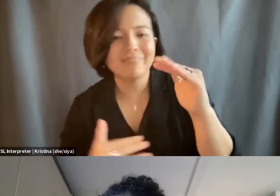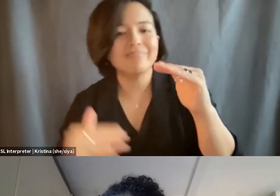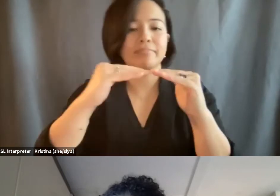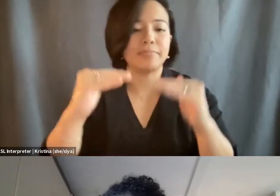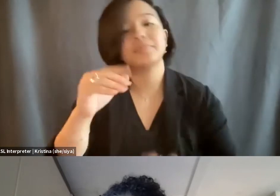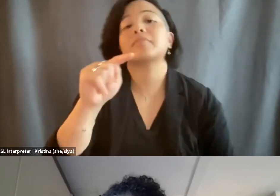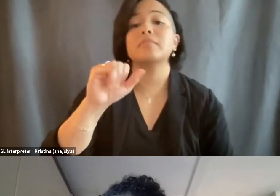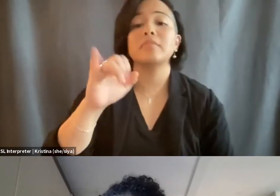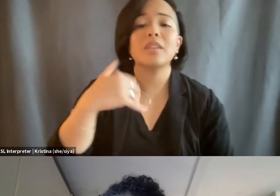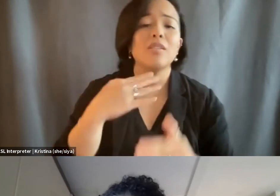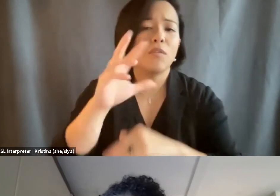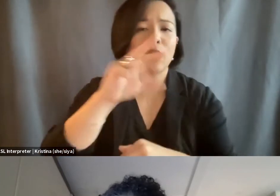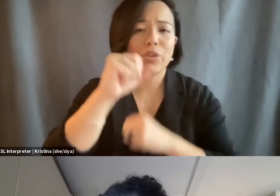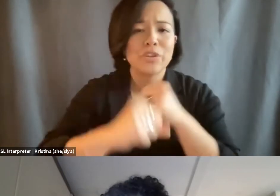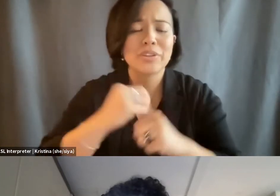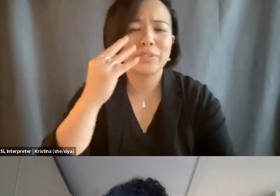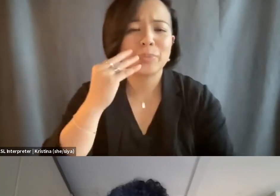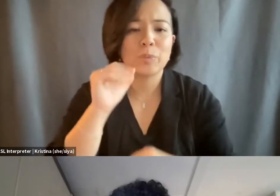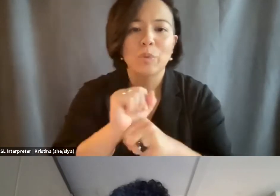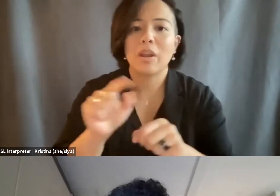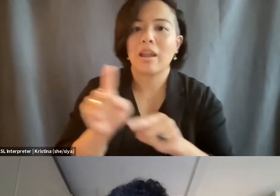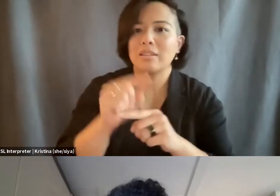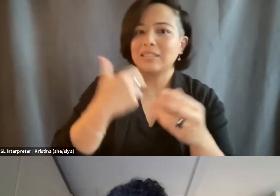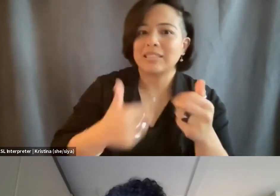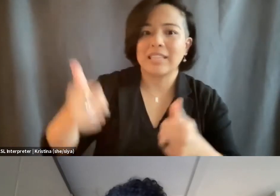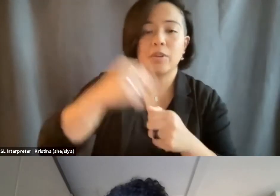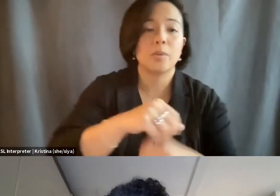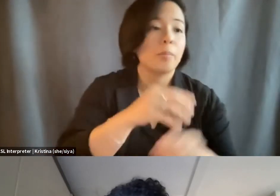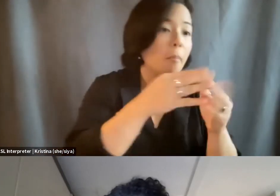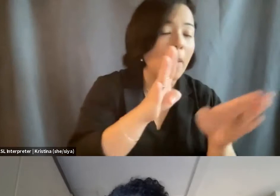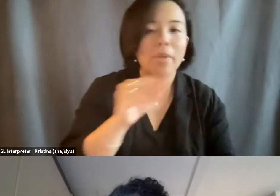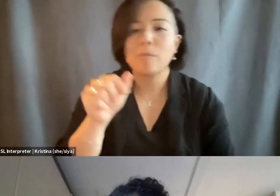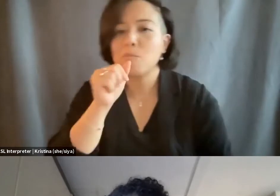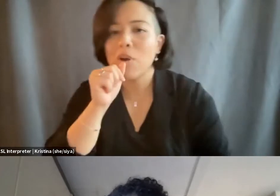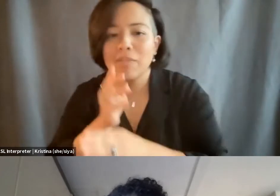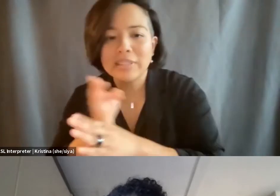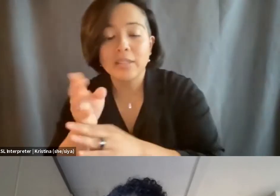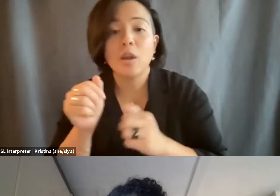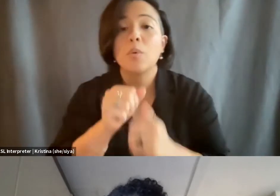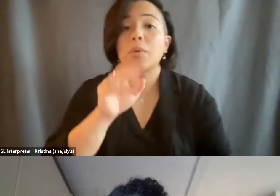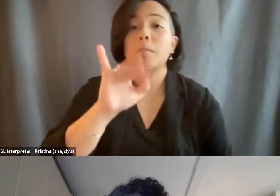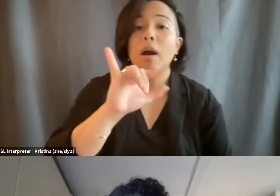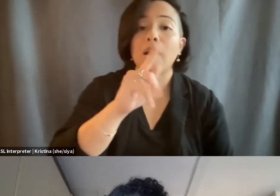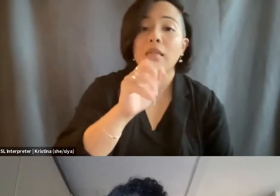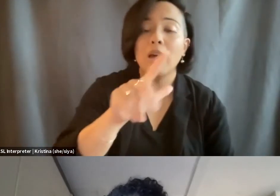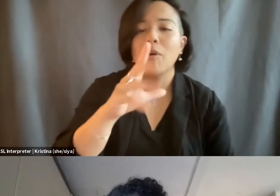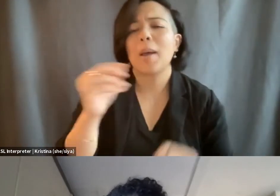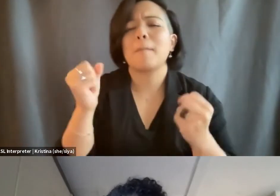private sector, with bilateral and multilateral agencies,